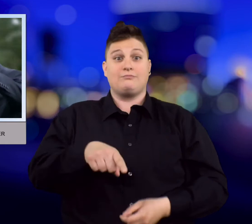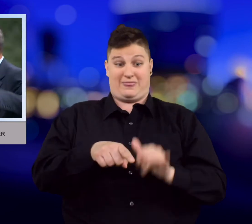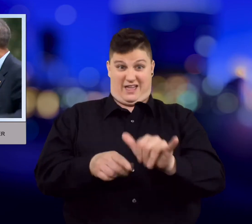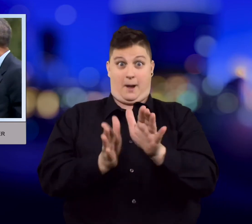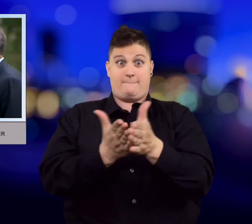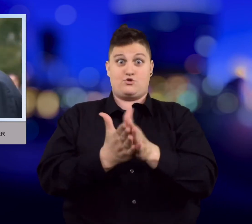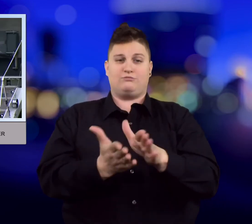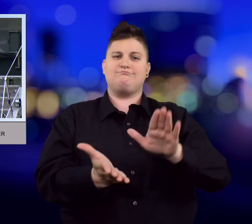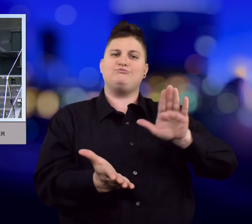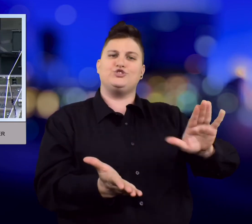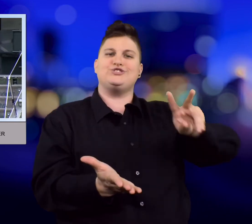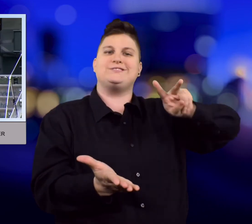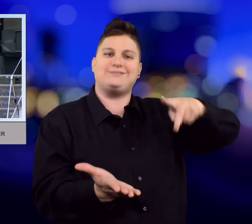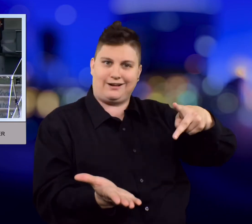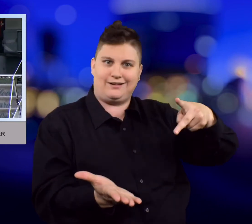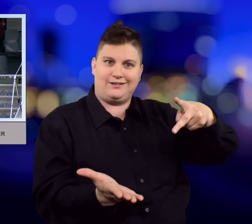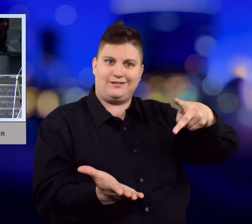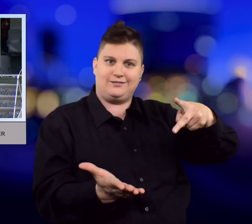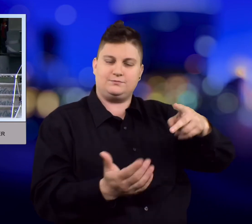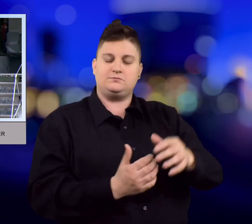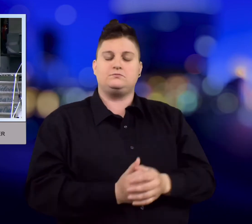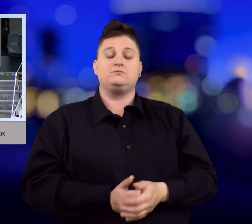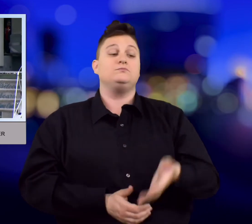It will be her second book.